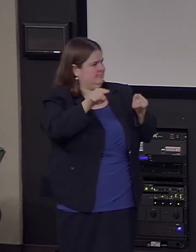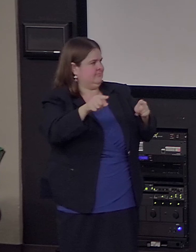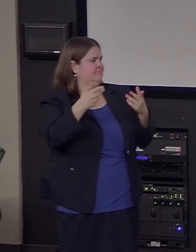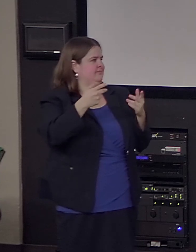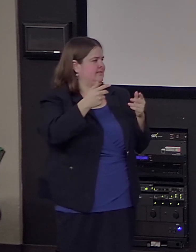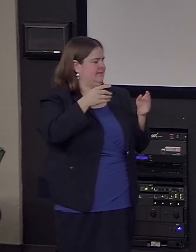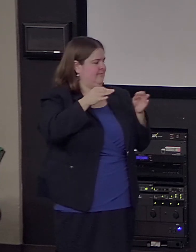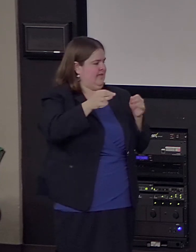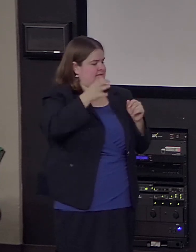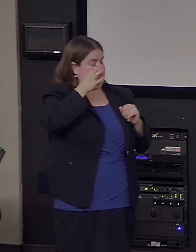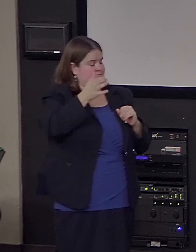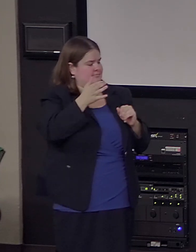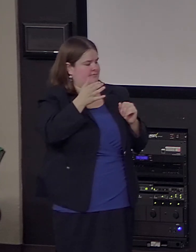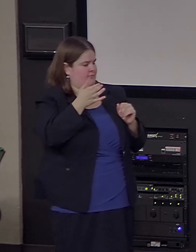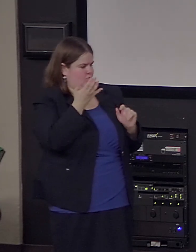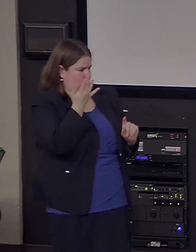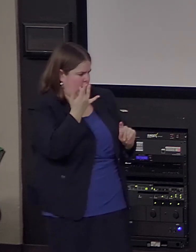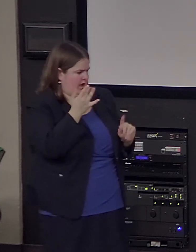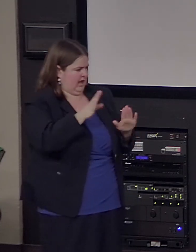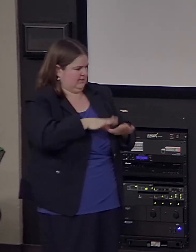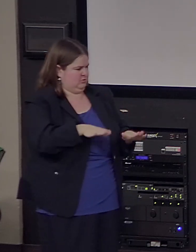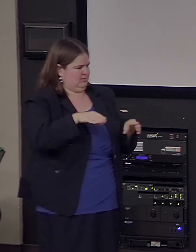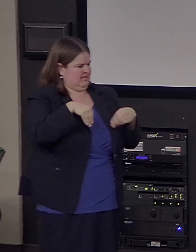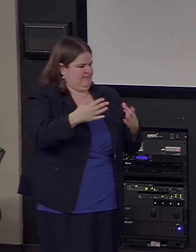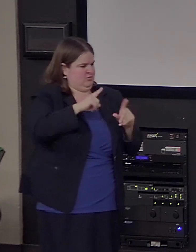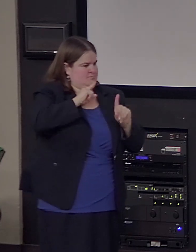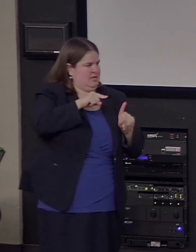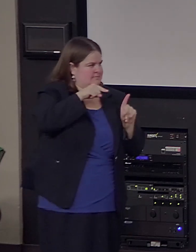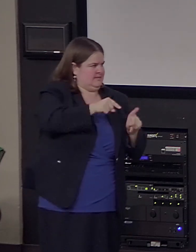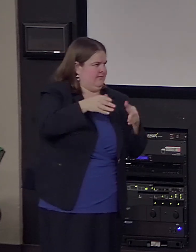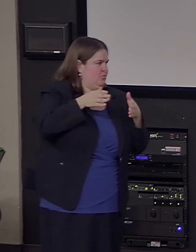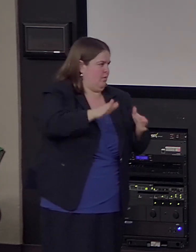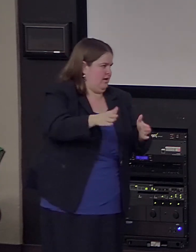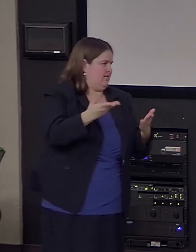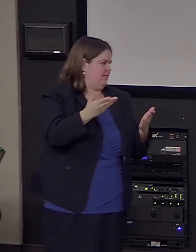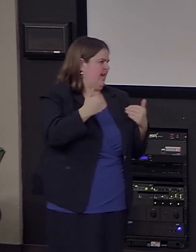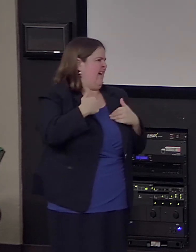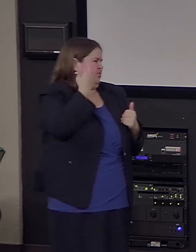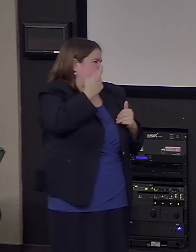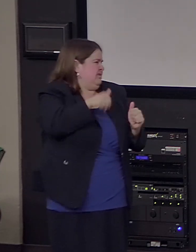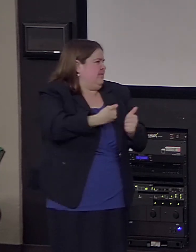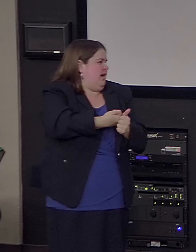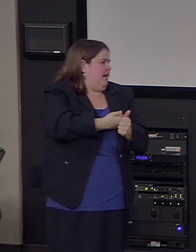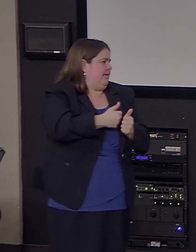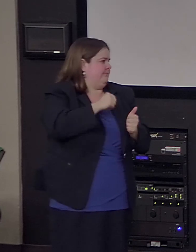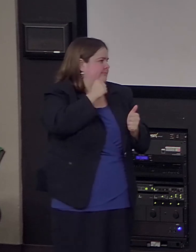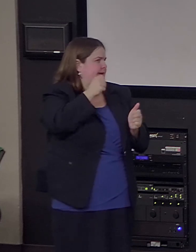of why the children respond to the context in which, in the ways that they do.